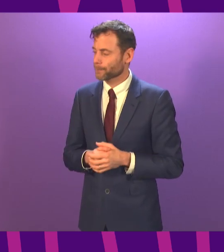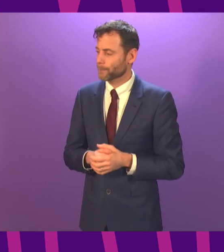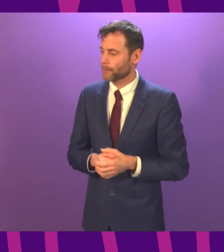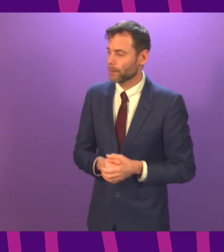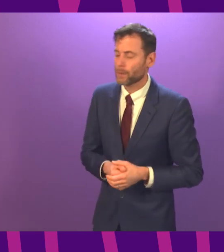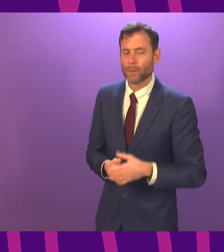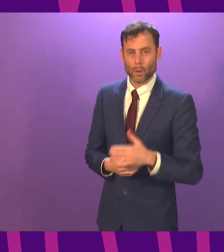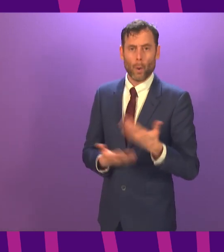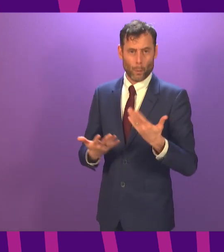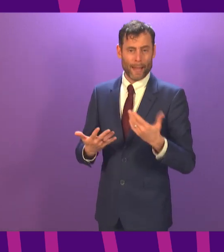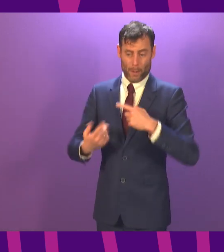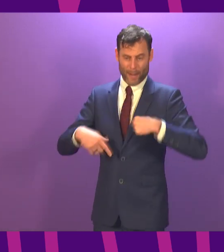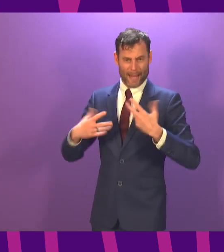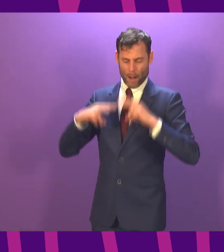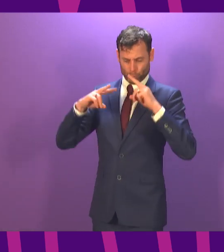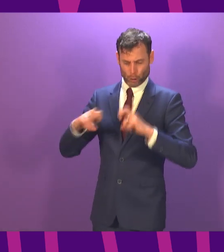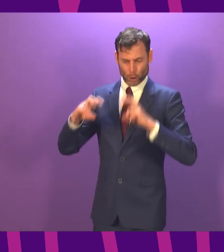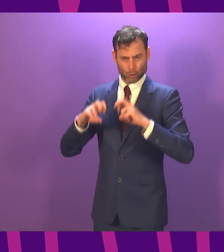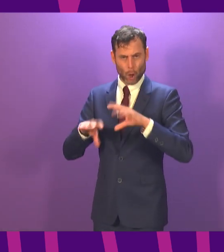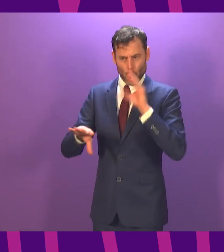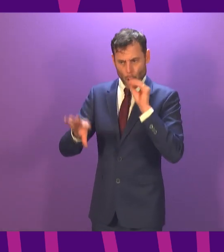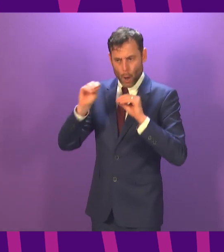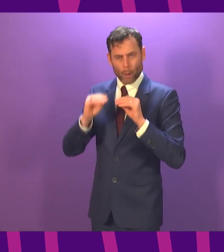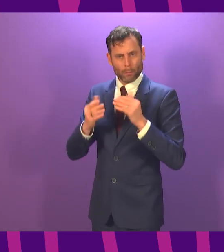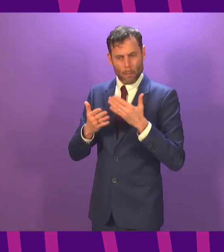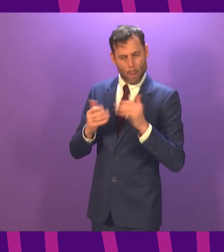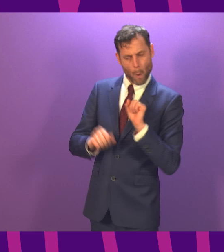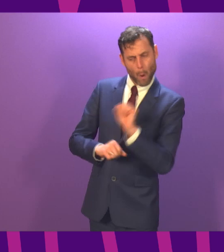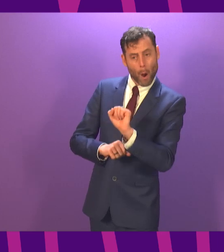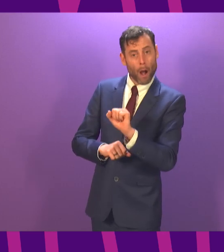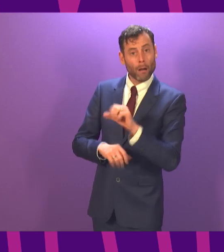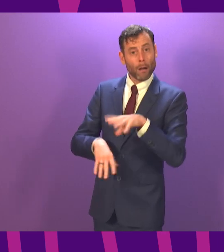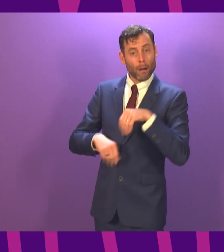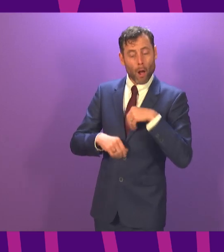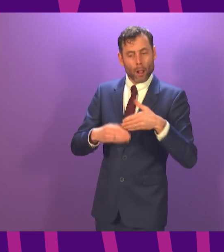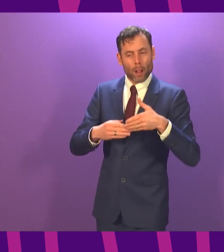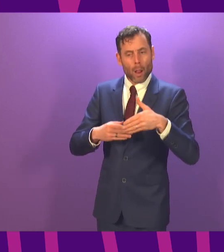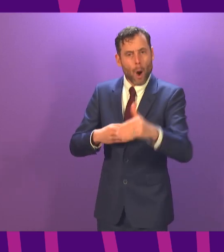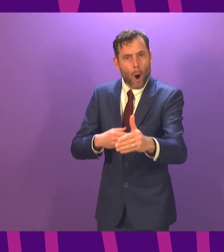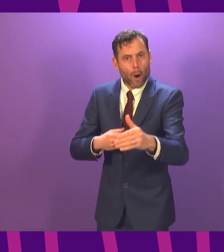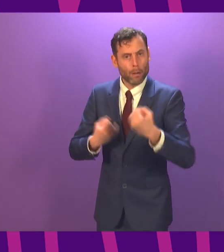of the symptoms and impact of long Covid will help us continue to tailor diagnosis and treatment to each individual patient’s need.